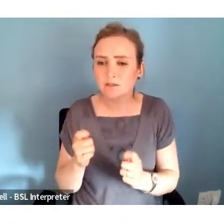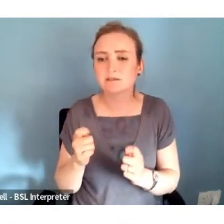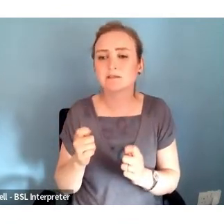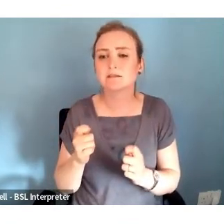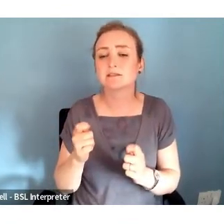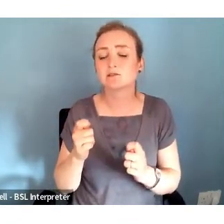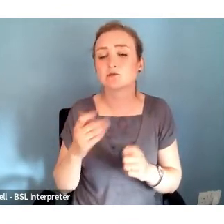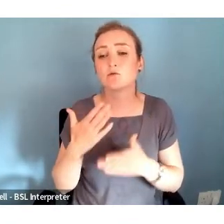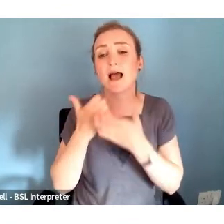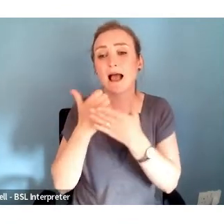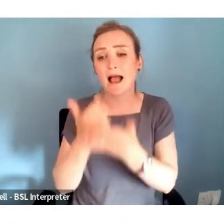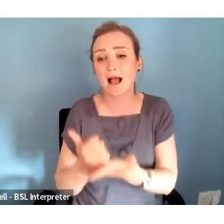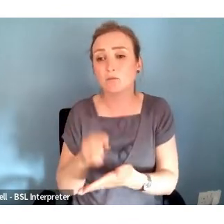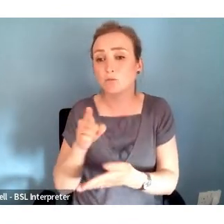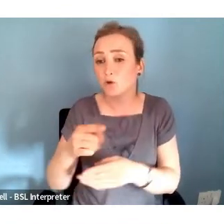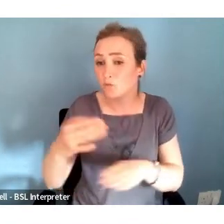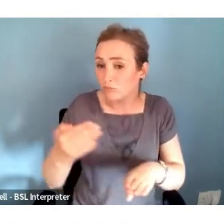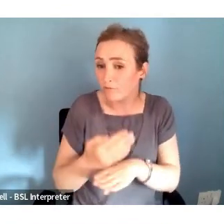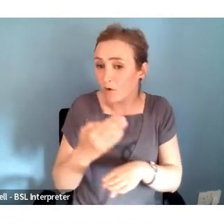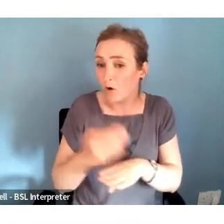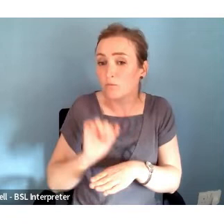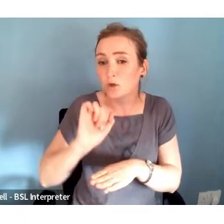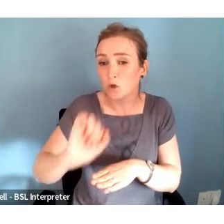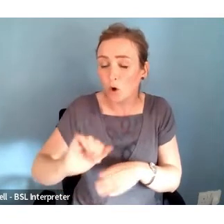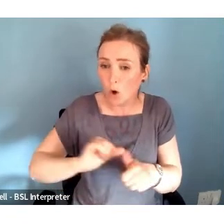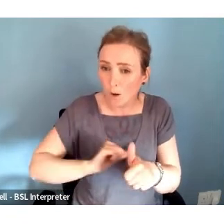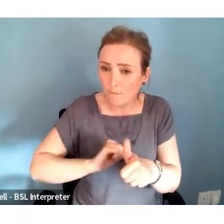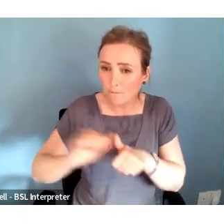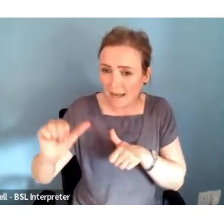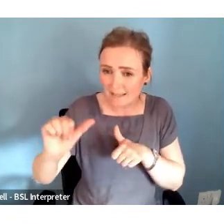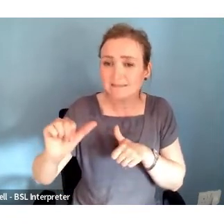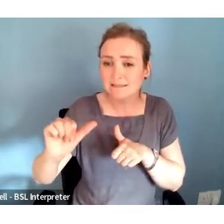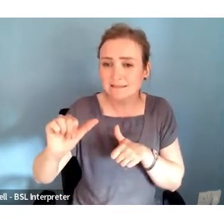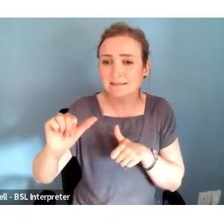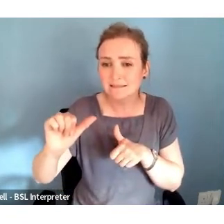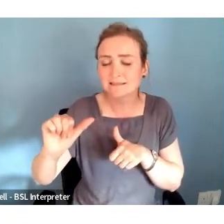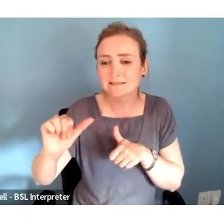best during the interview and we actually give some example s as well within that of the kind of